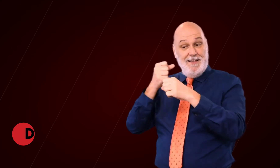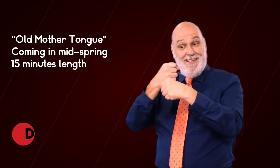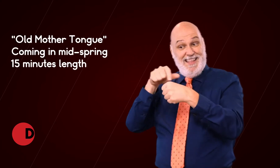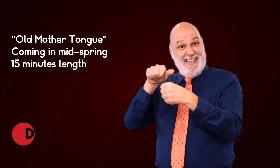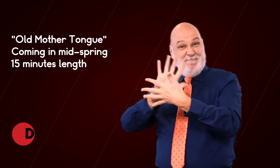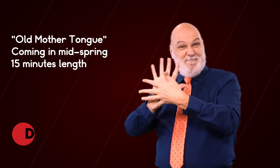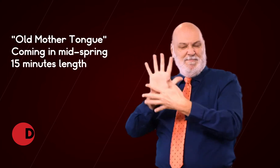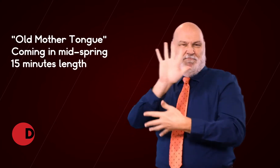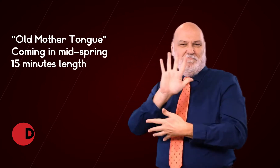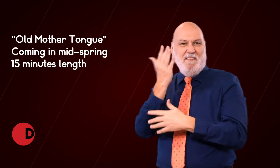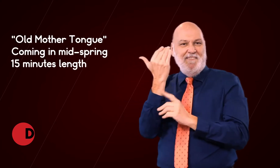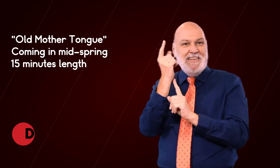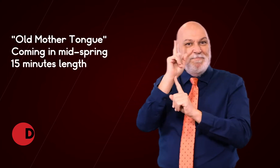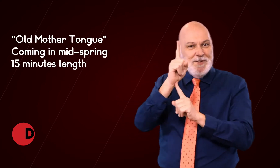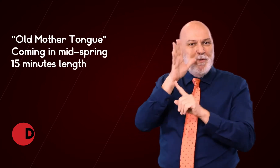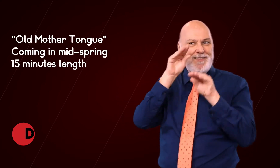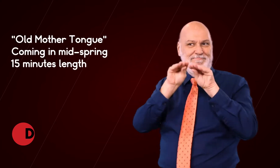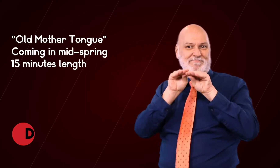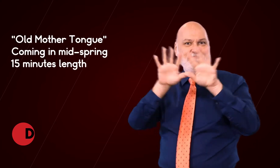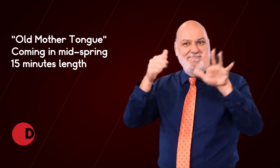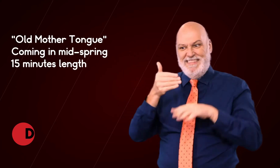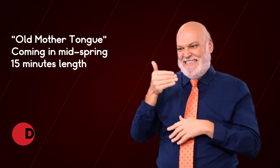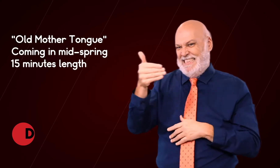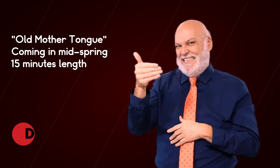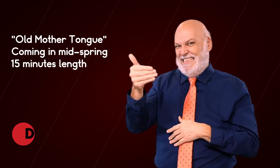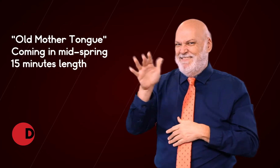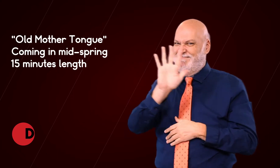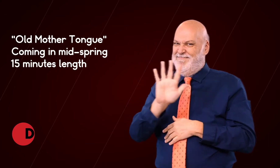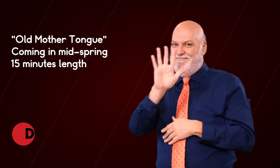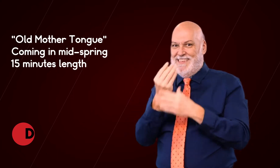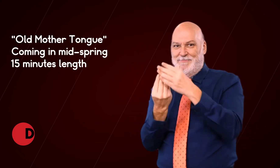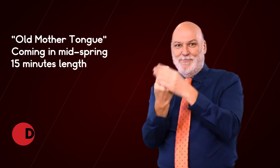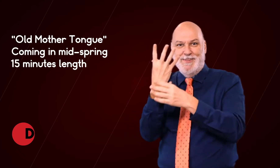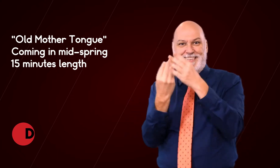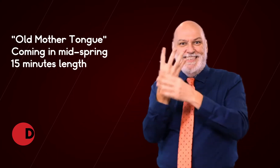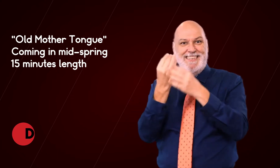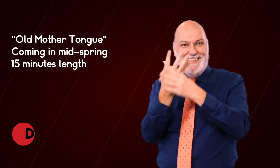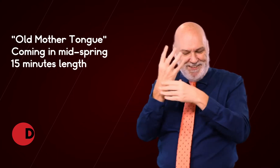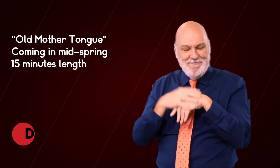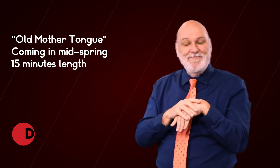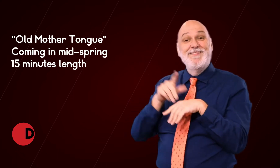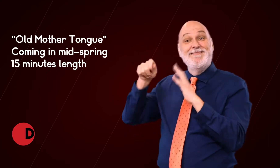to be completed in mid-spring.